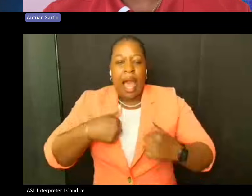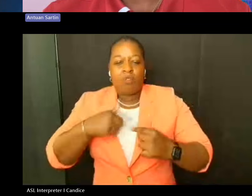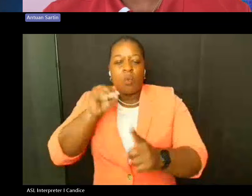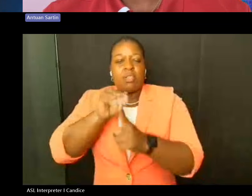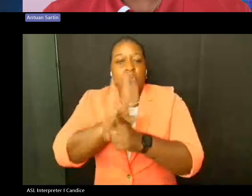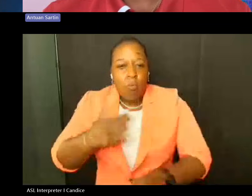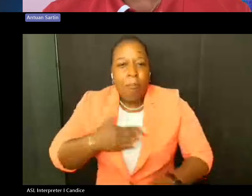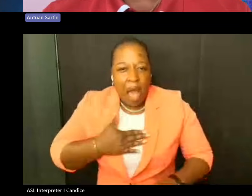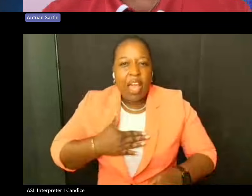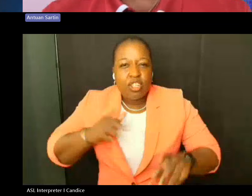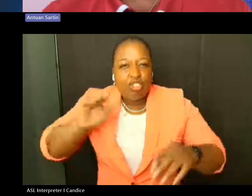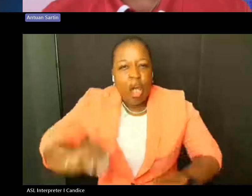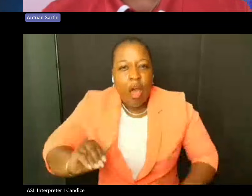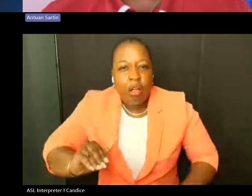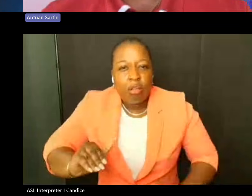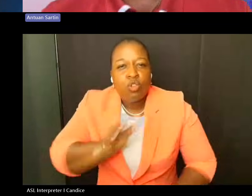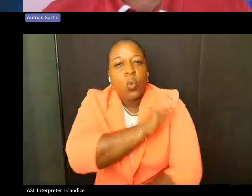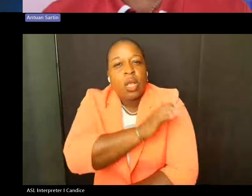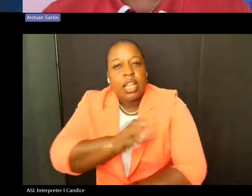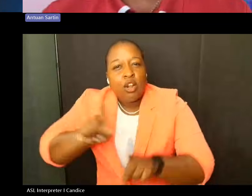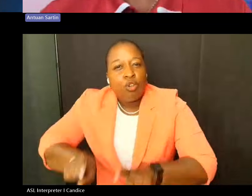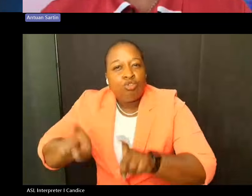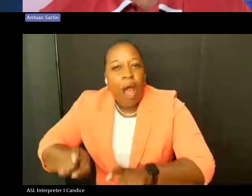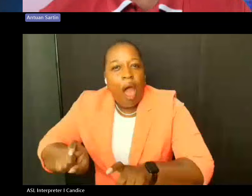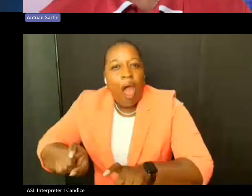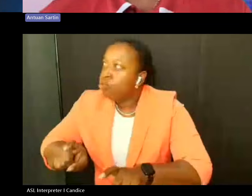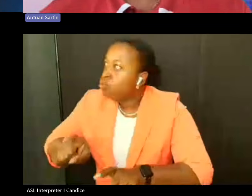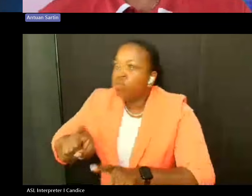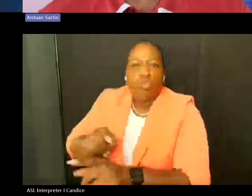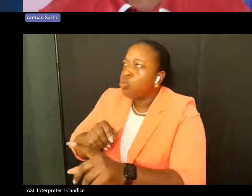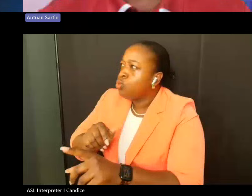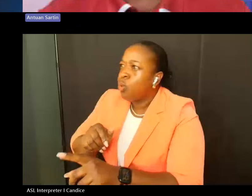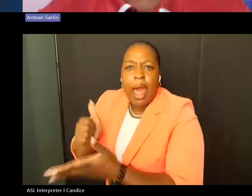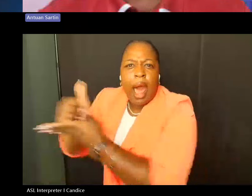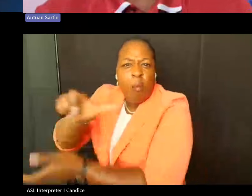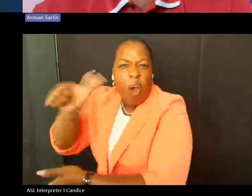how it works. But again, I just haven't -- we haven't got to that point yet. And I thought,